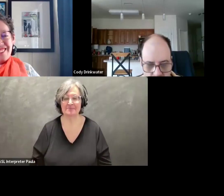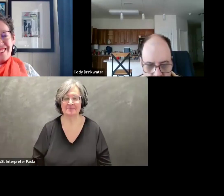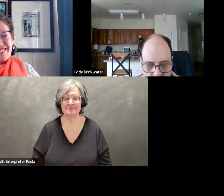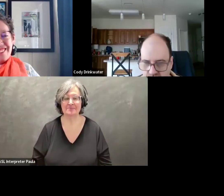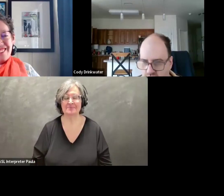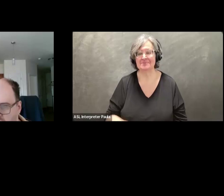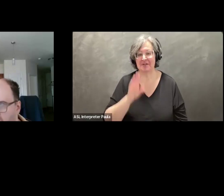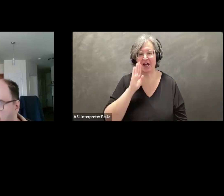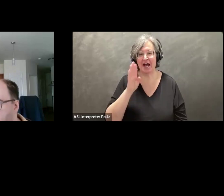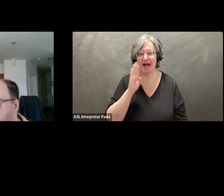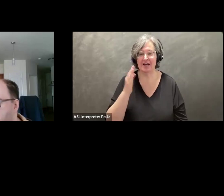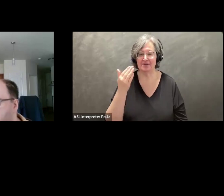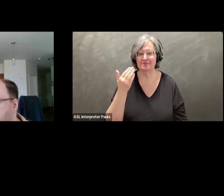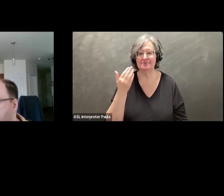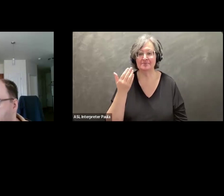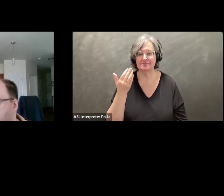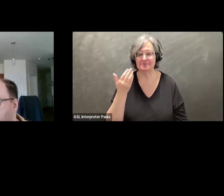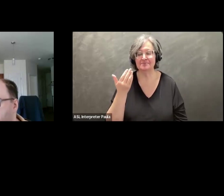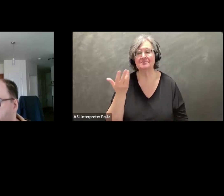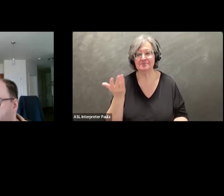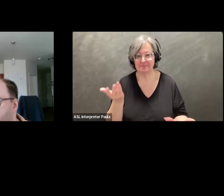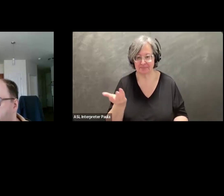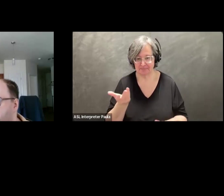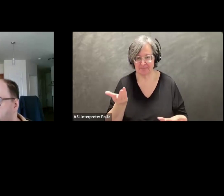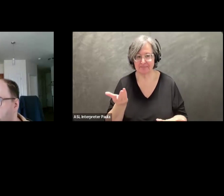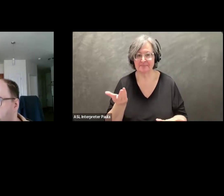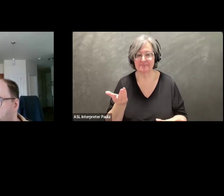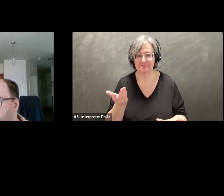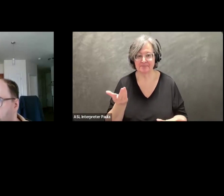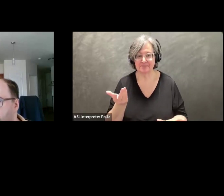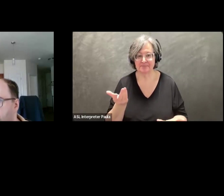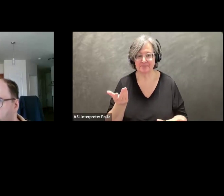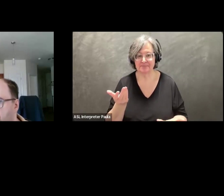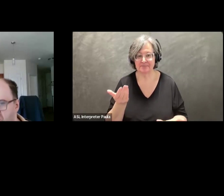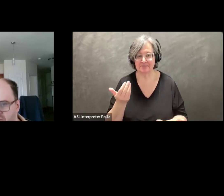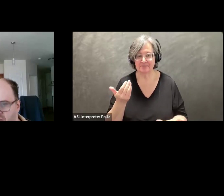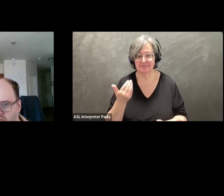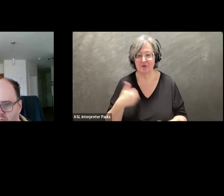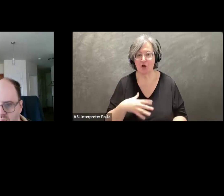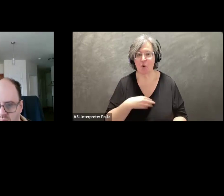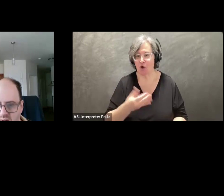Cody Drinkwater: Hi, yeah, so I am. I am a Caucasian male with